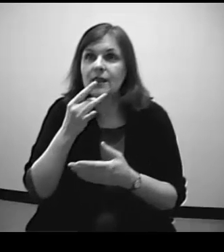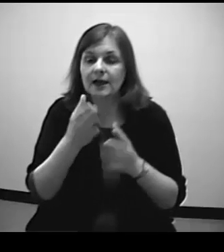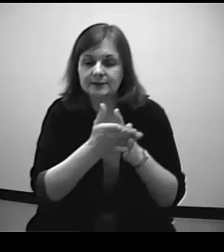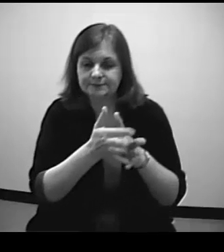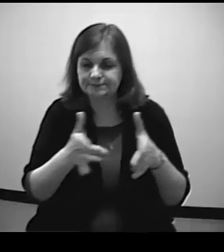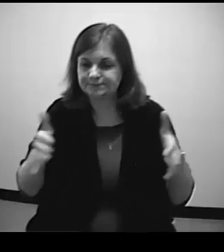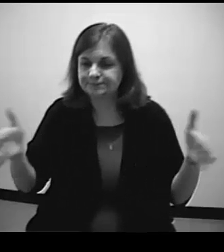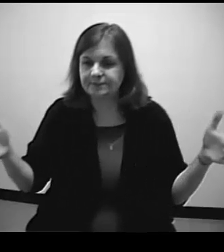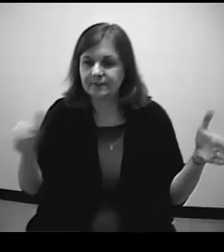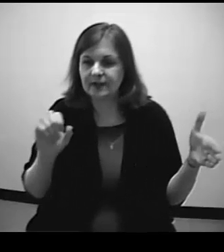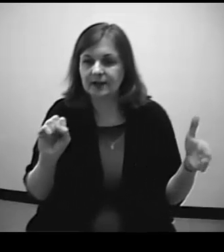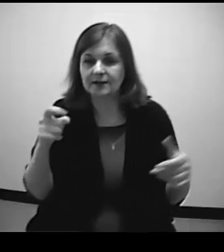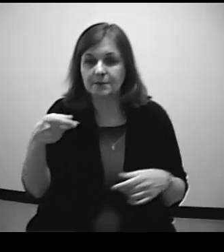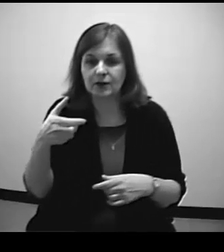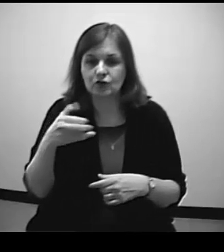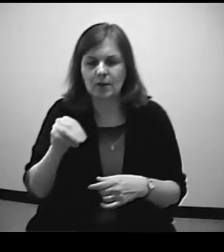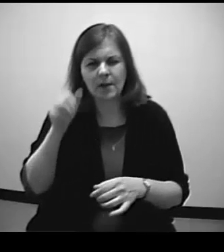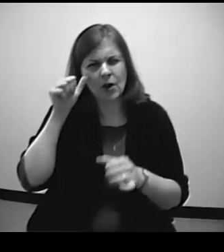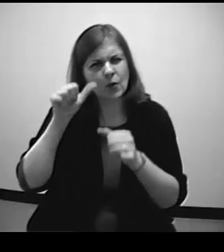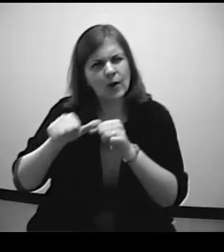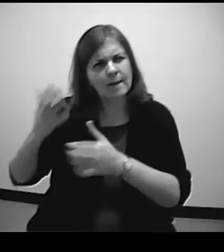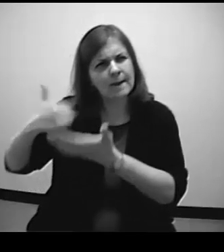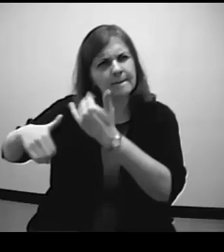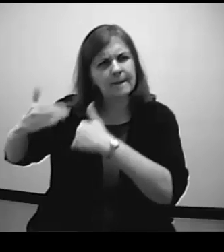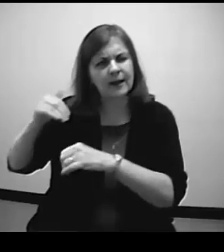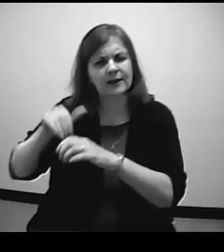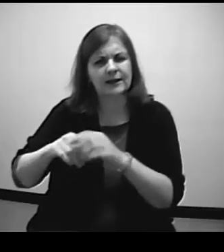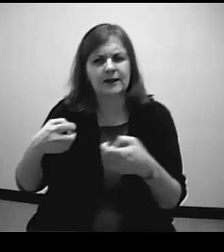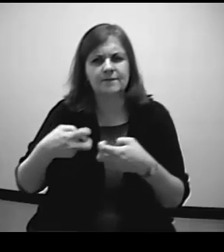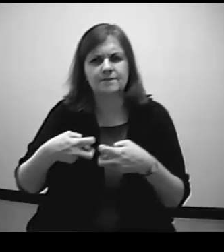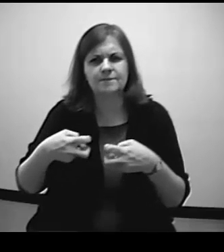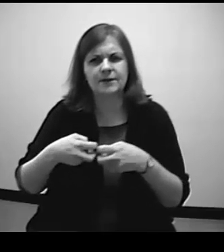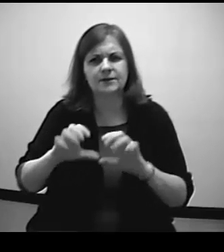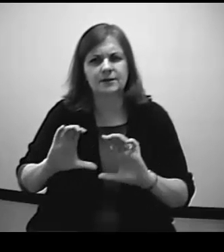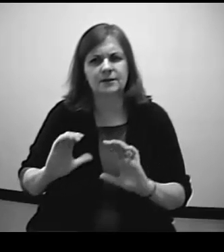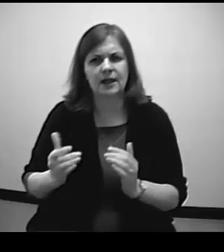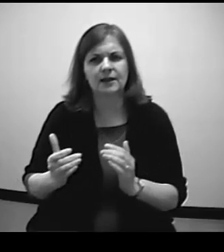remember way back to physics